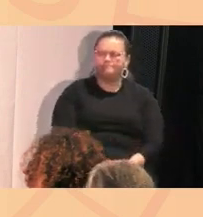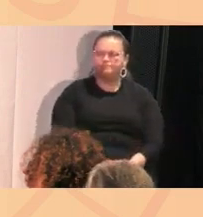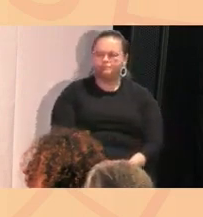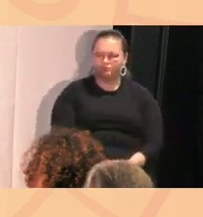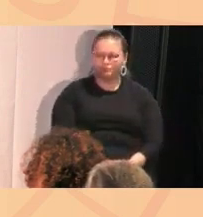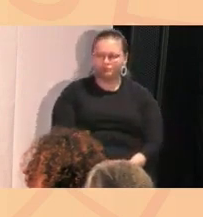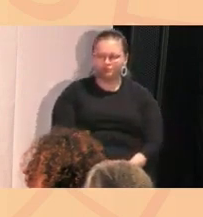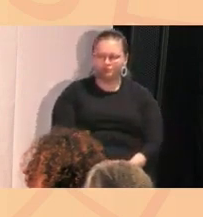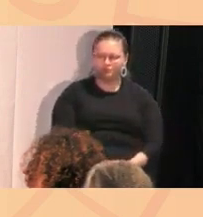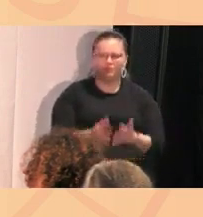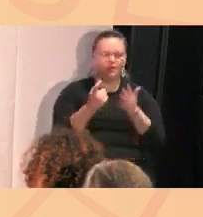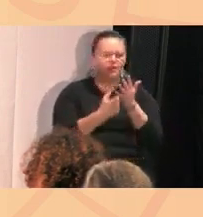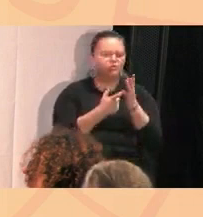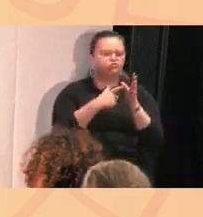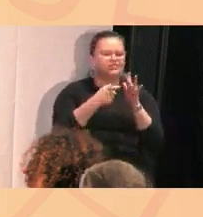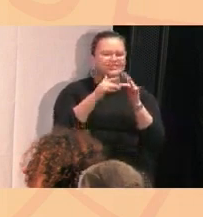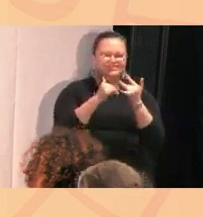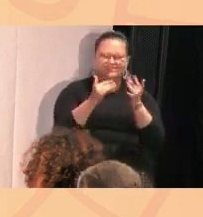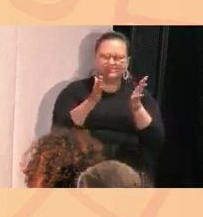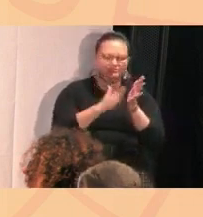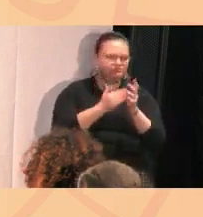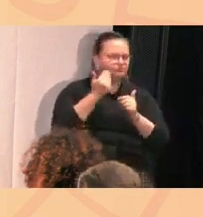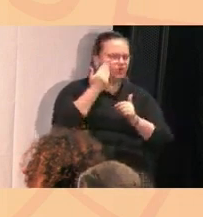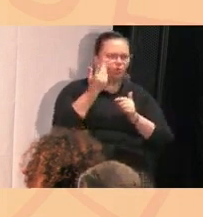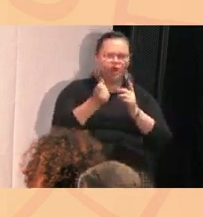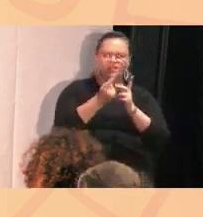And the main thing it denies is the racism.